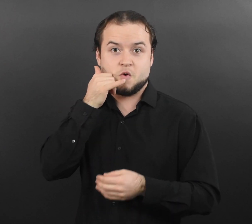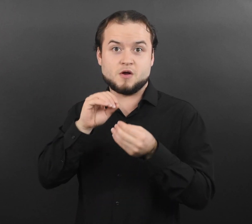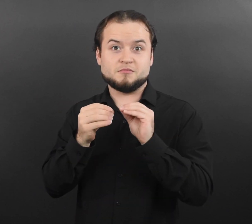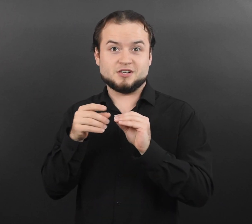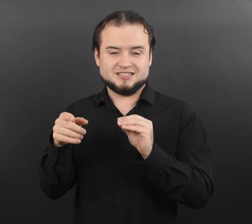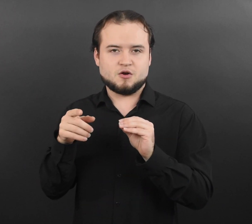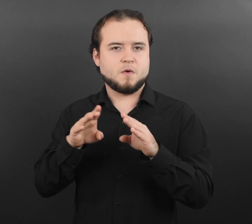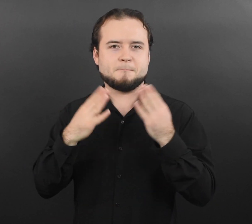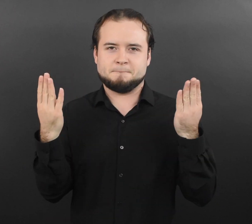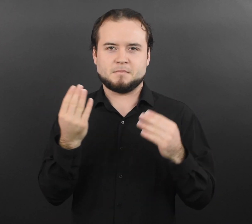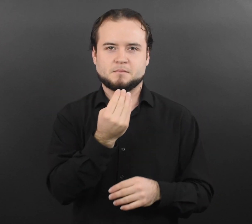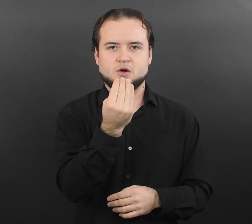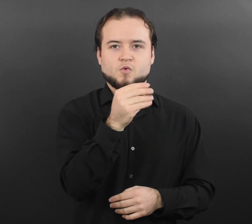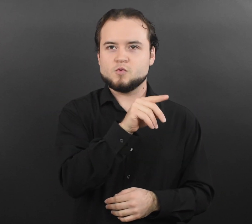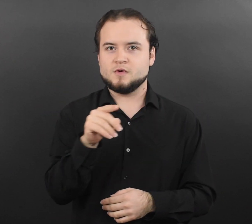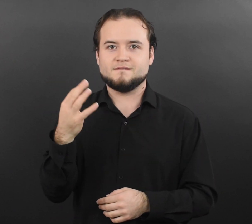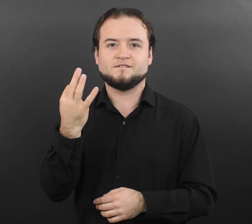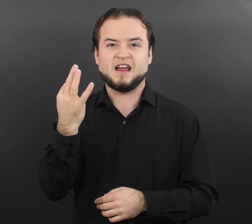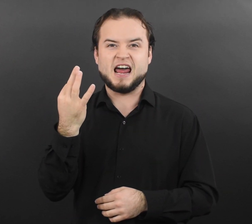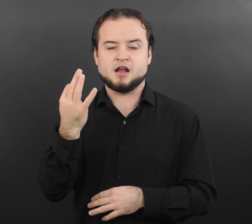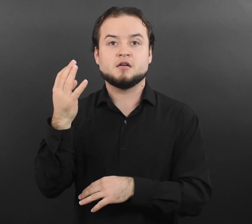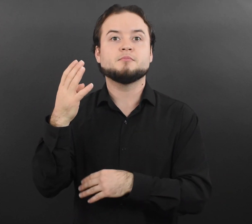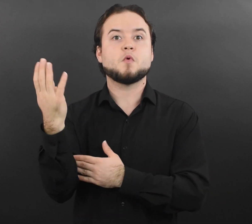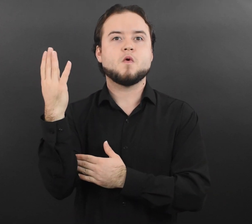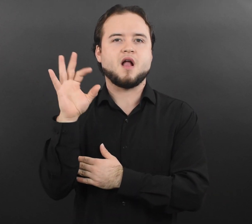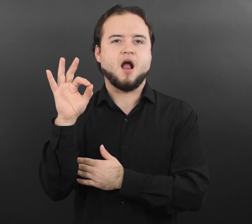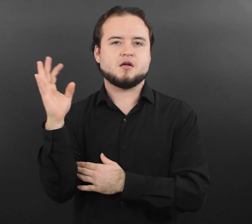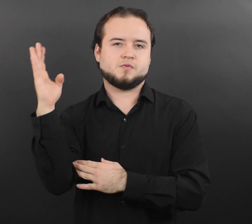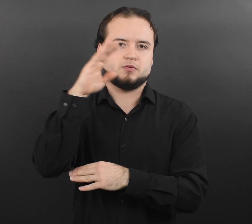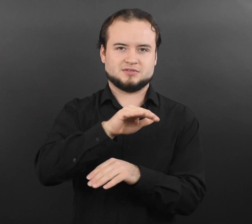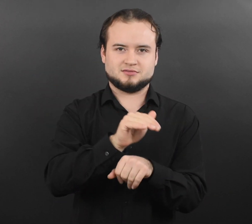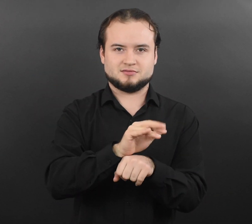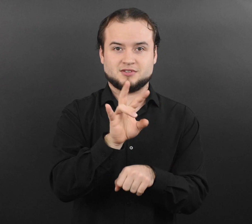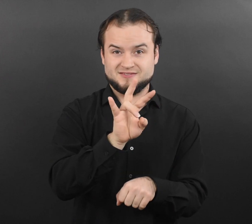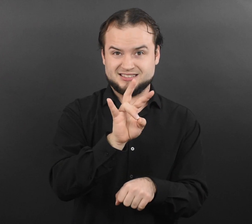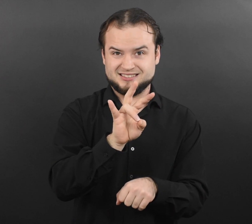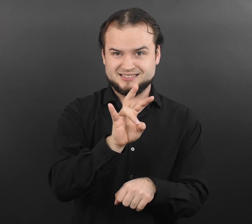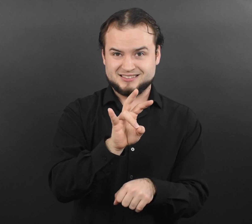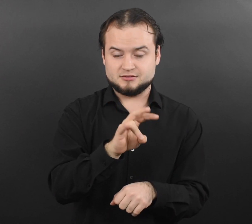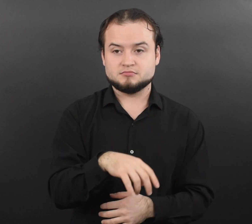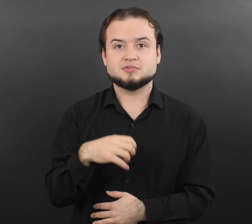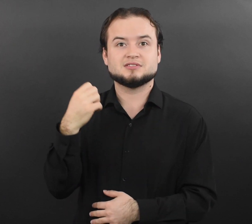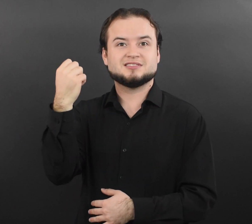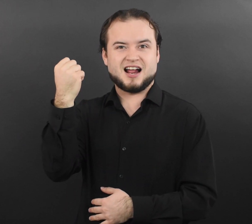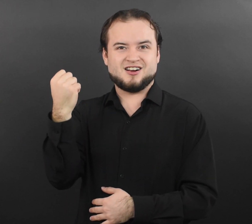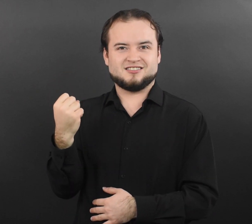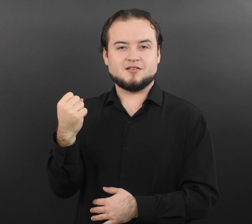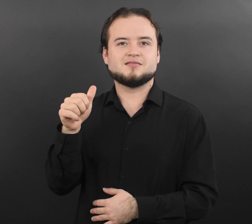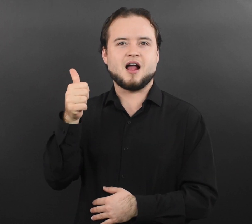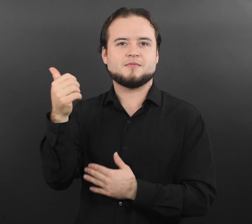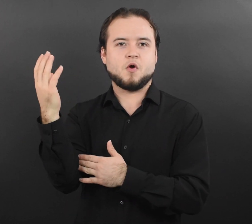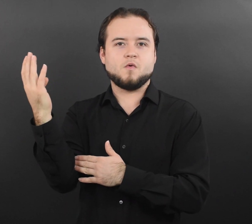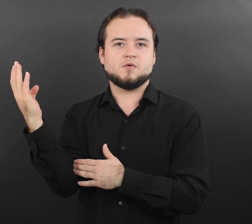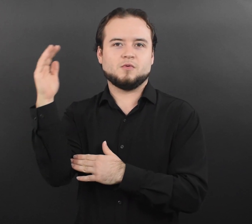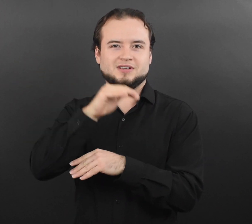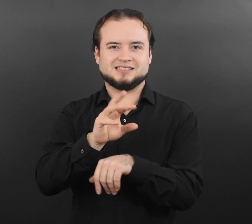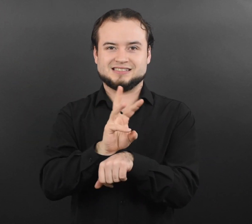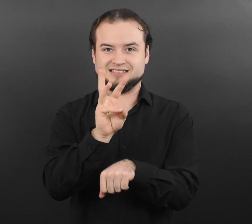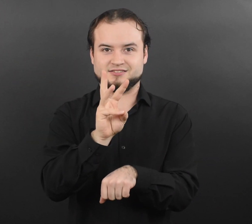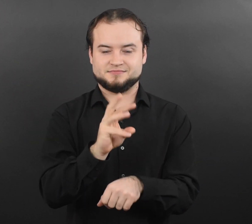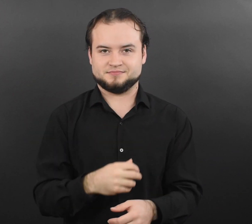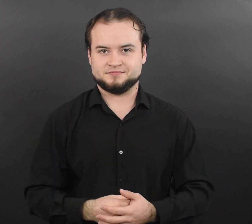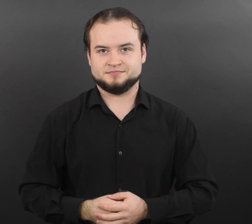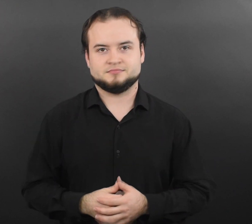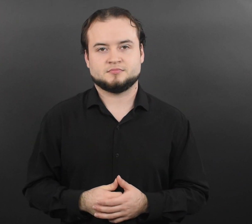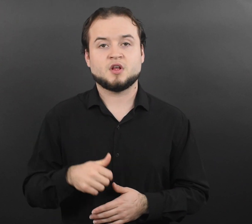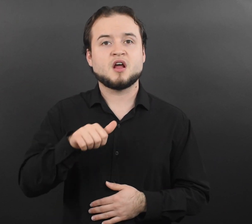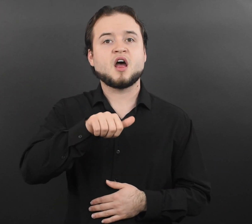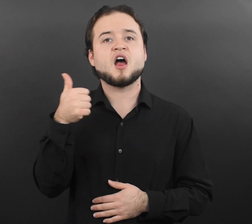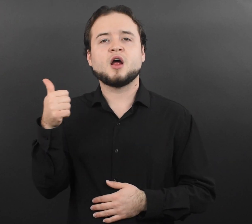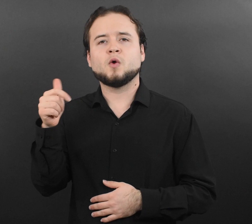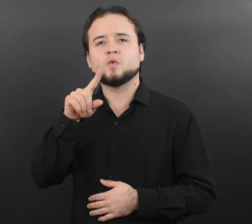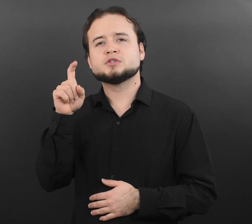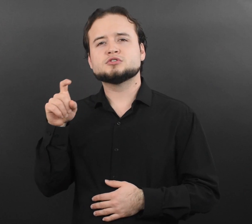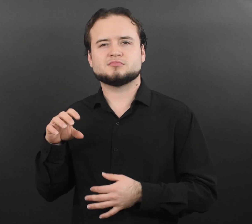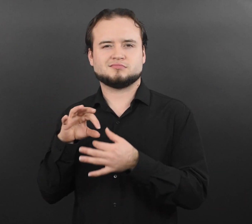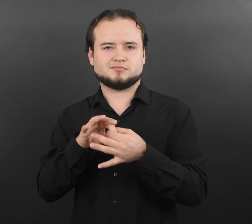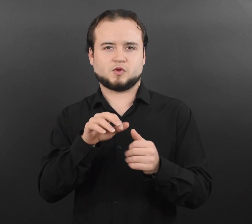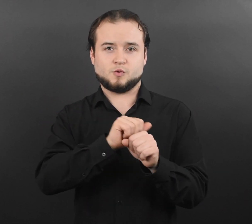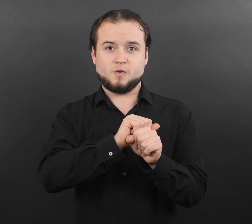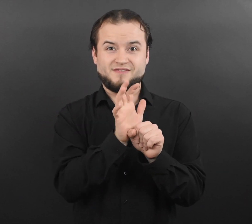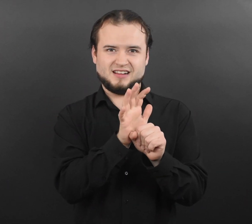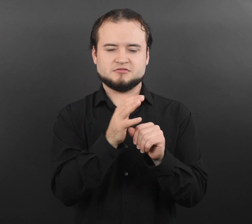1-833-431-2053, open Monday through Friday from 9 a.m. to 7 p.m., and Saturday from